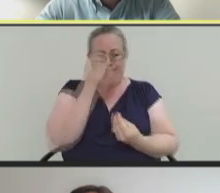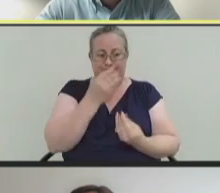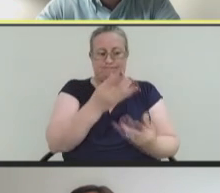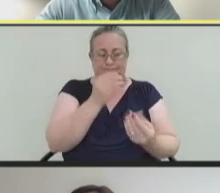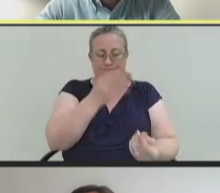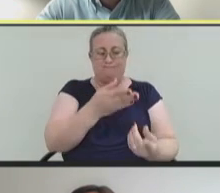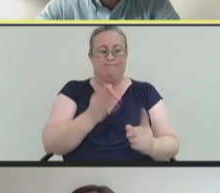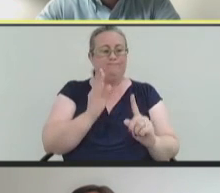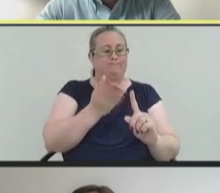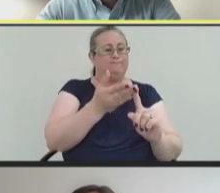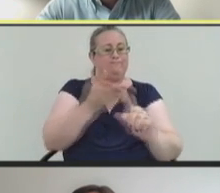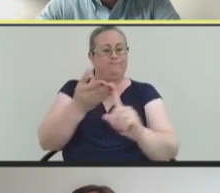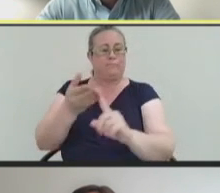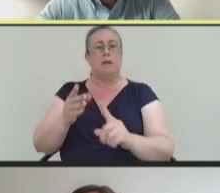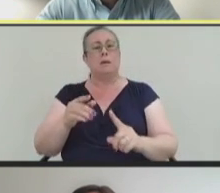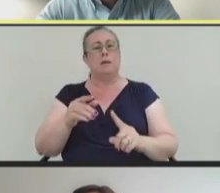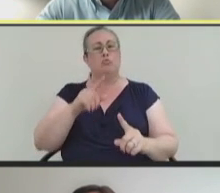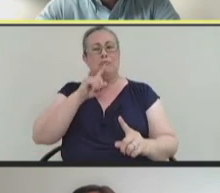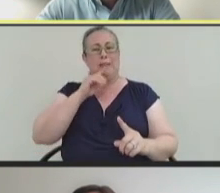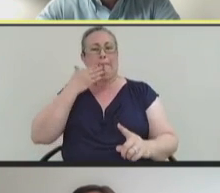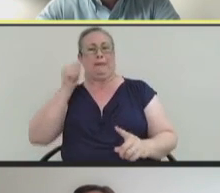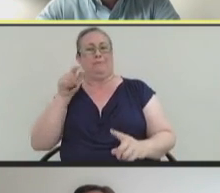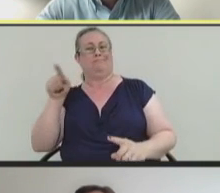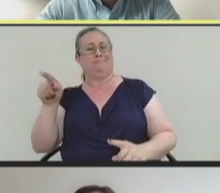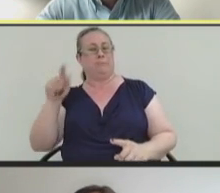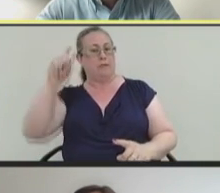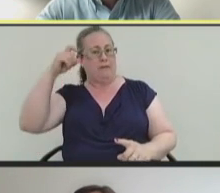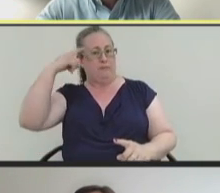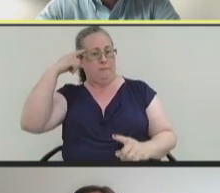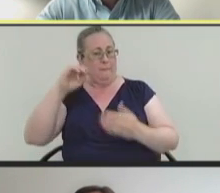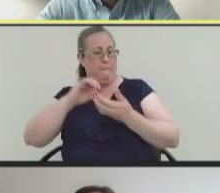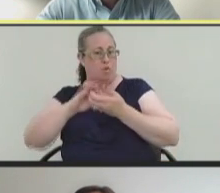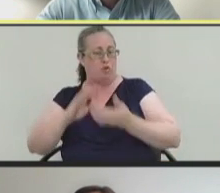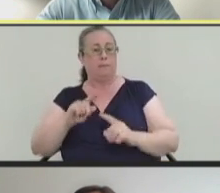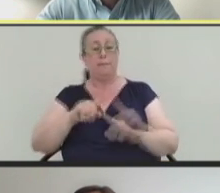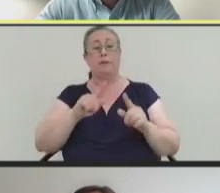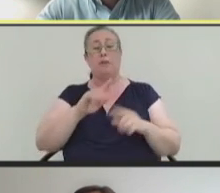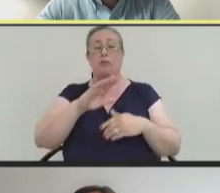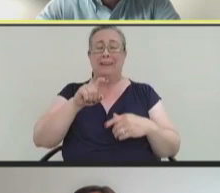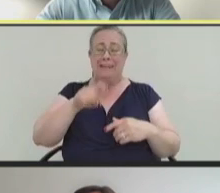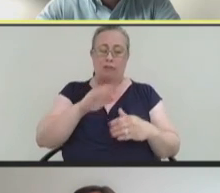partners -- but it really needs to be all of us being able to support together, the harmonized